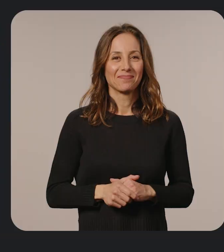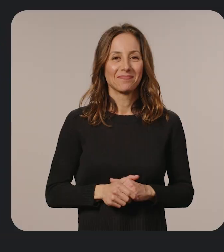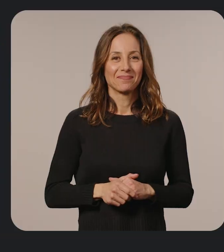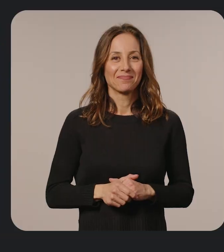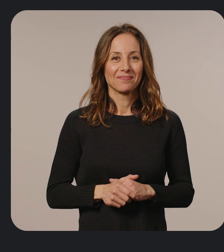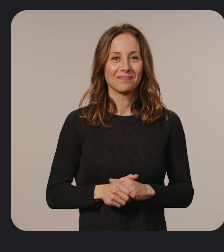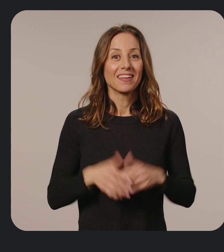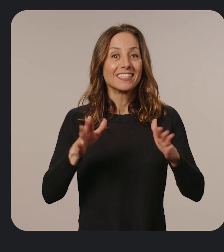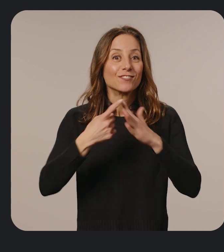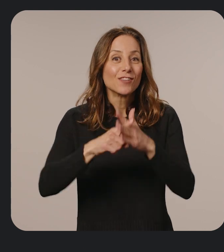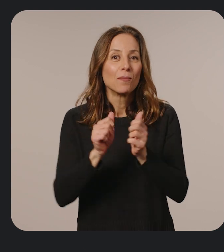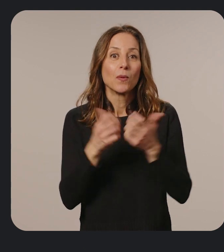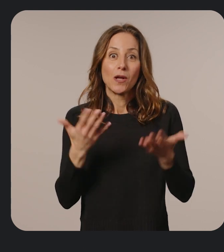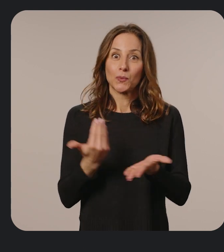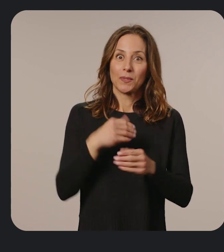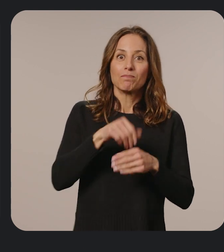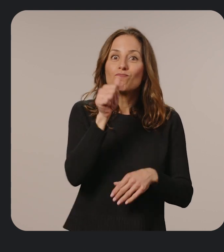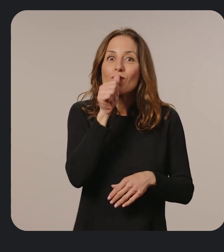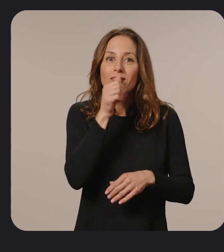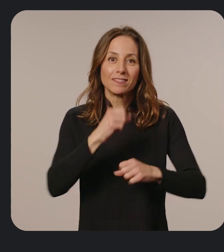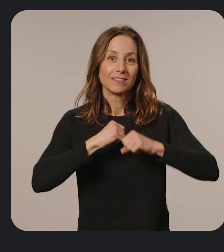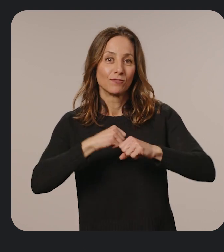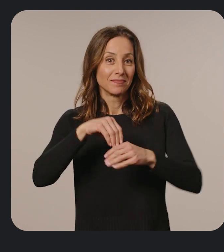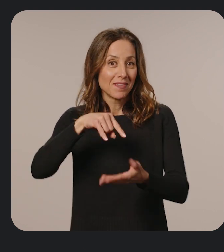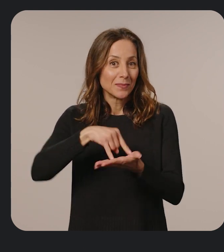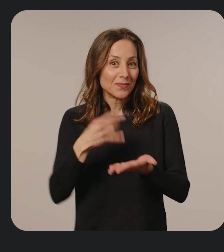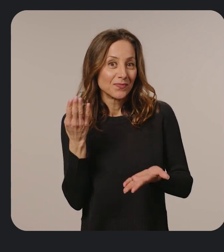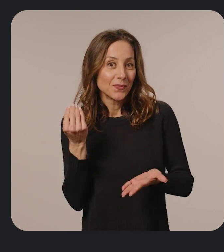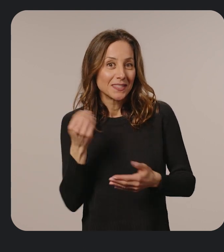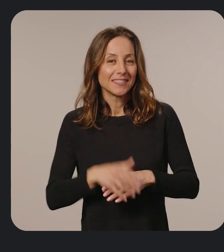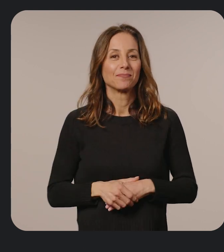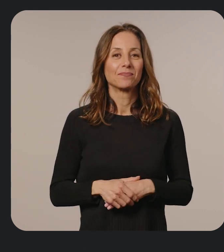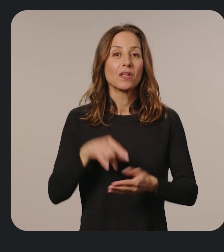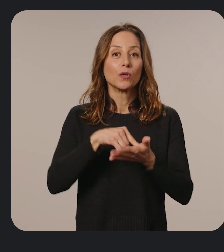Let's get started with what's new in privacy and security in Android 14.